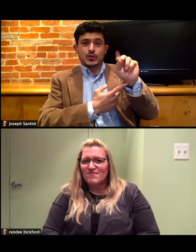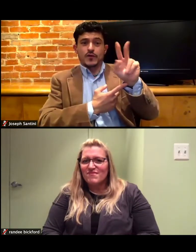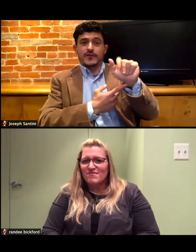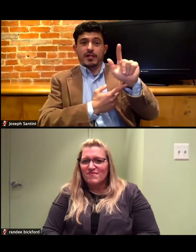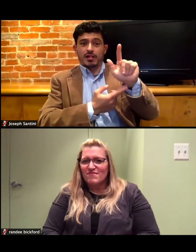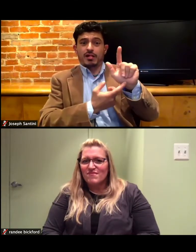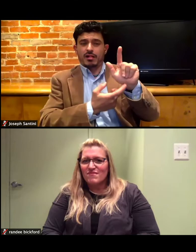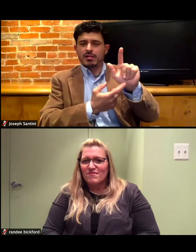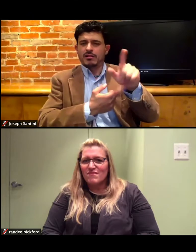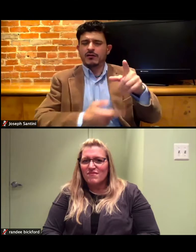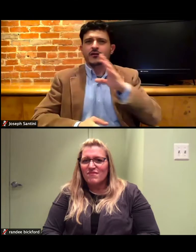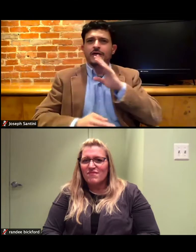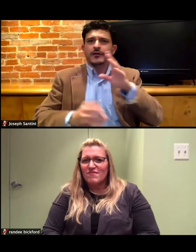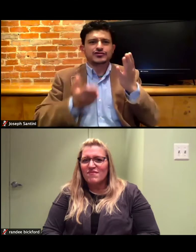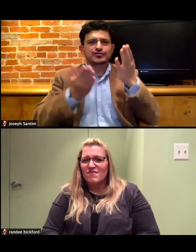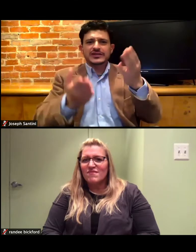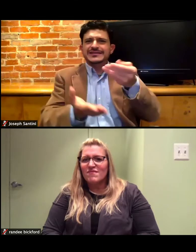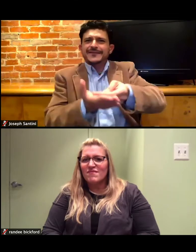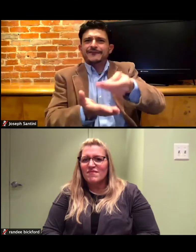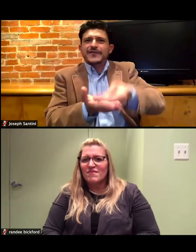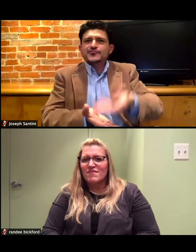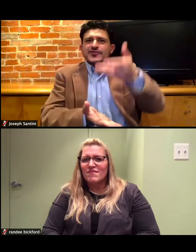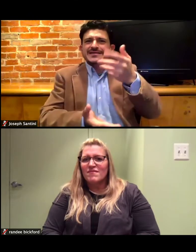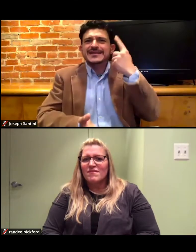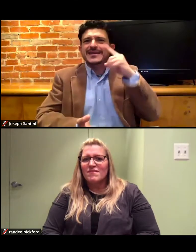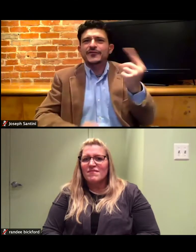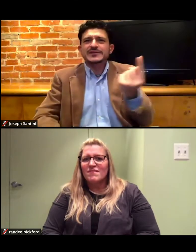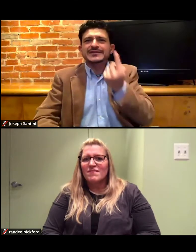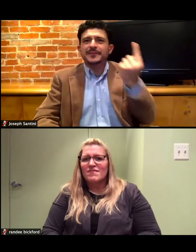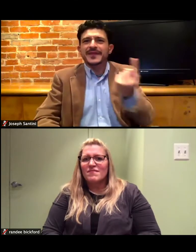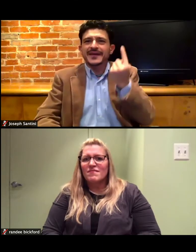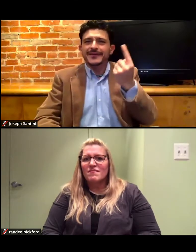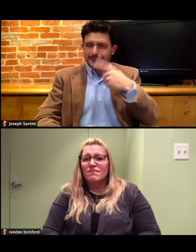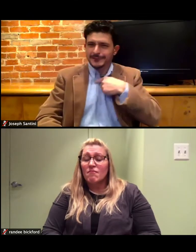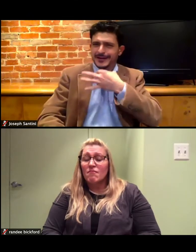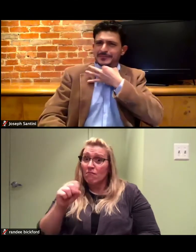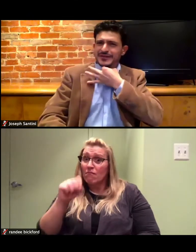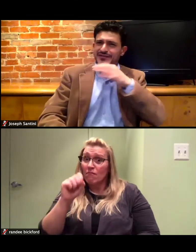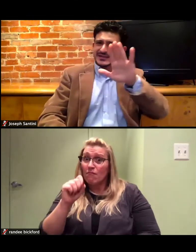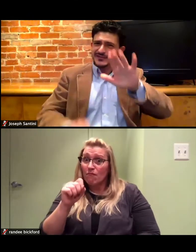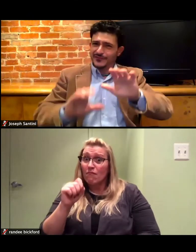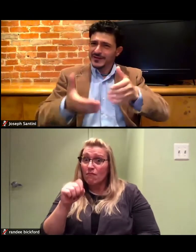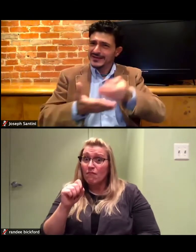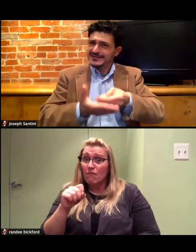And LisaMarie brought up something, what about a fundraising for something?